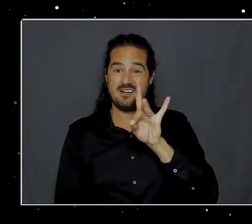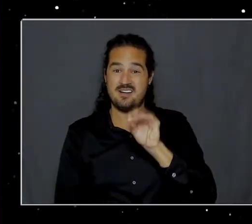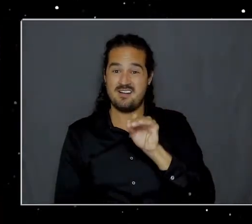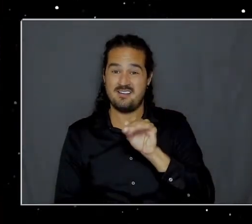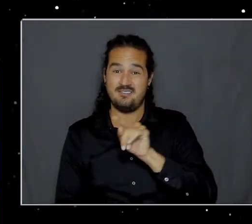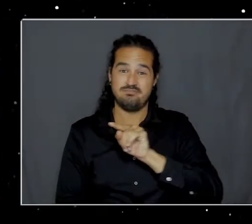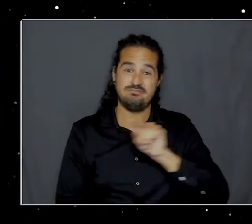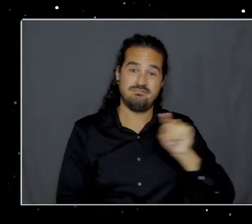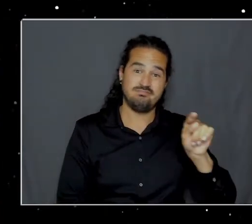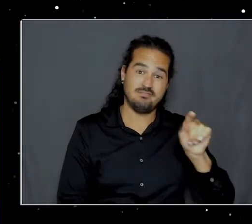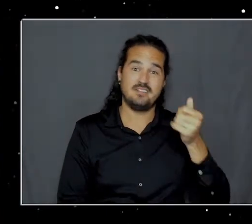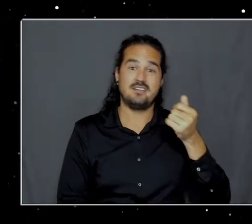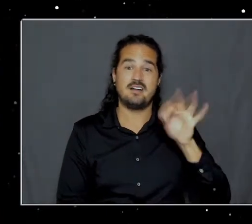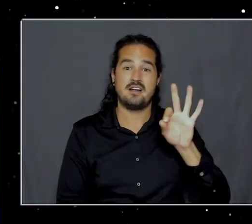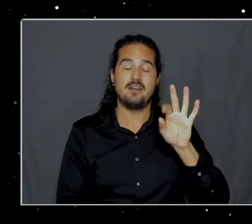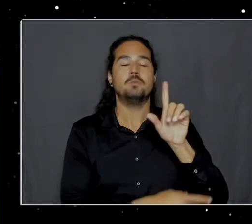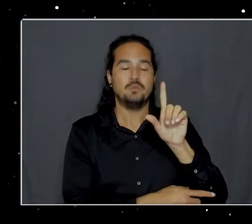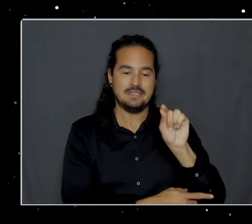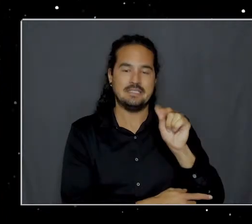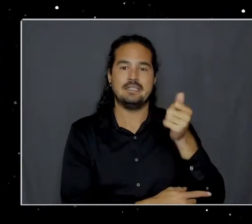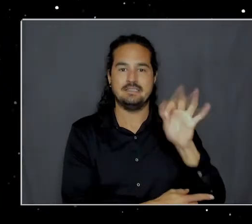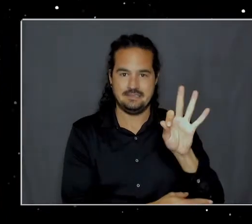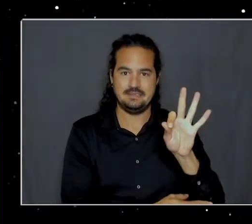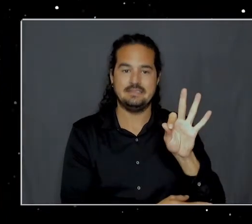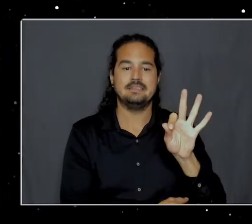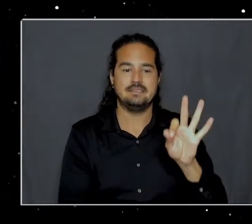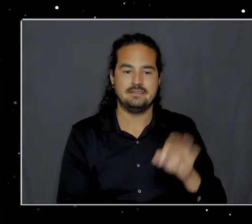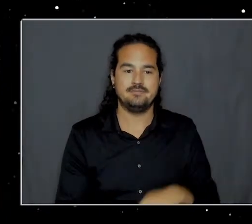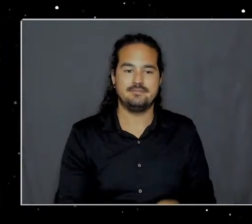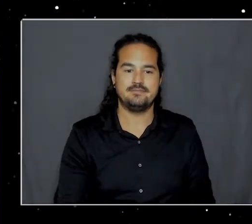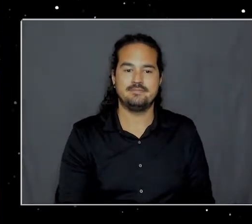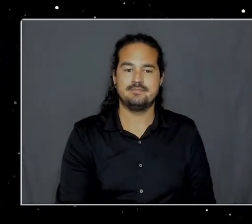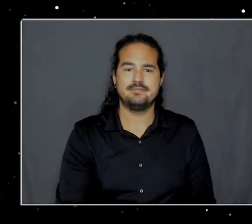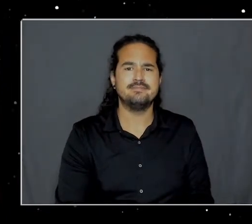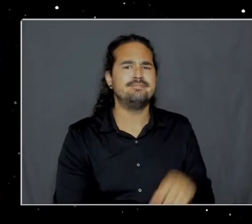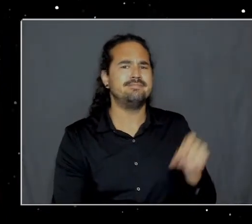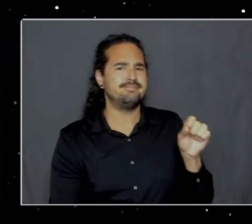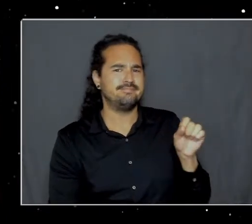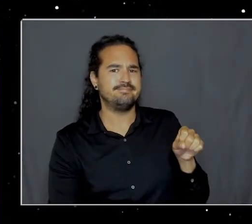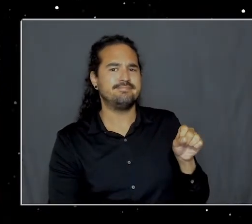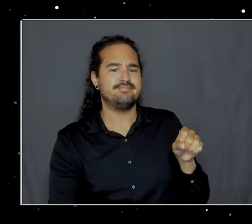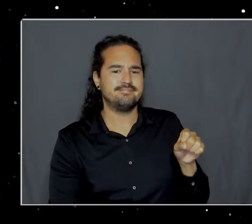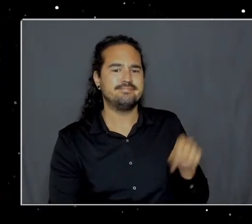EULA SCOTT BYNOE: MM-HMM (AFFIRMATIVE). AND THIS YEAR THERE ARE TWO GROUPS WHO